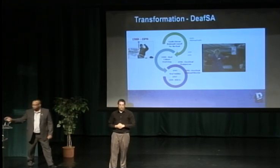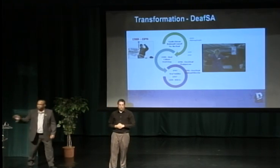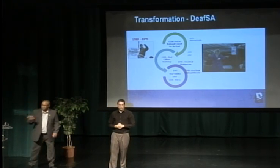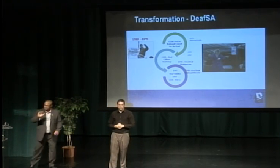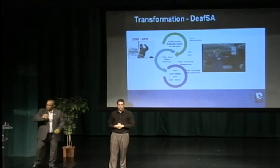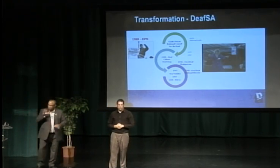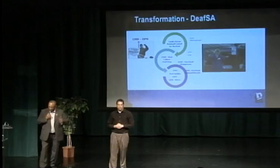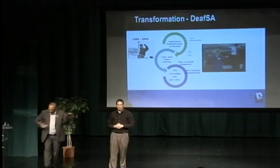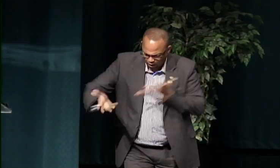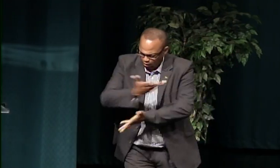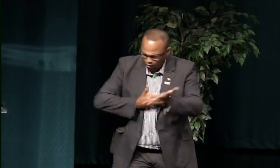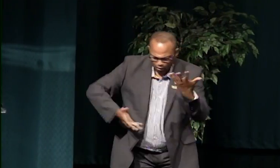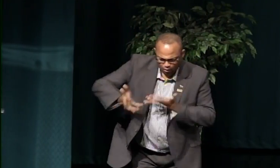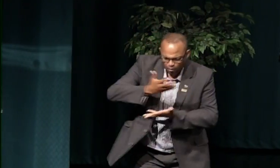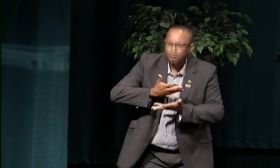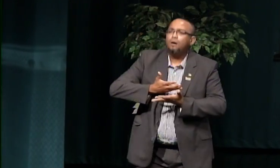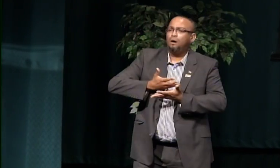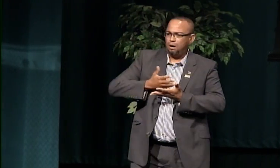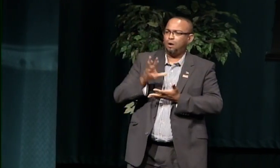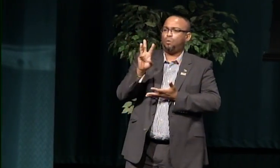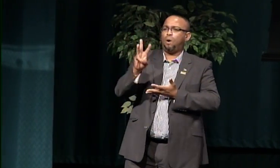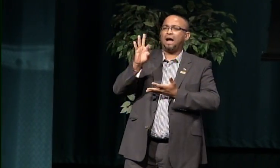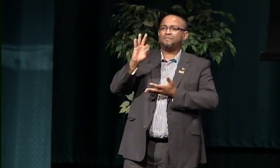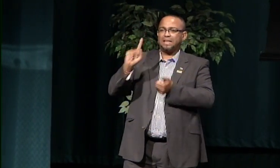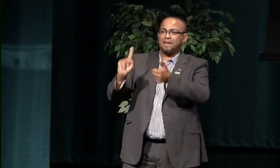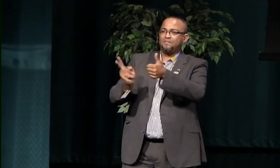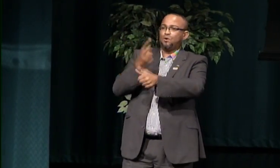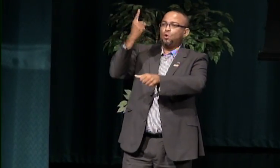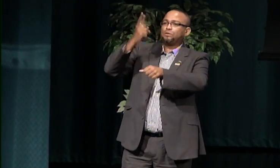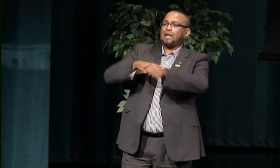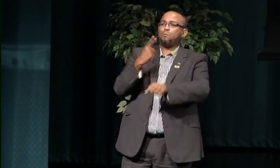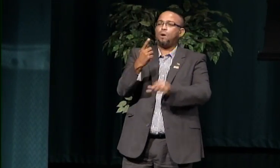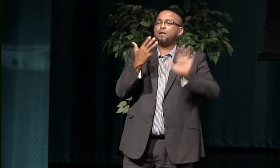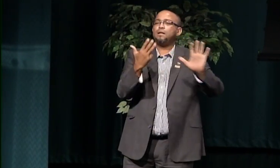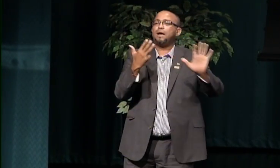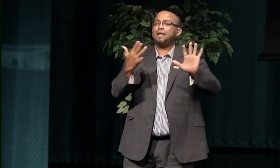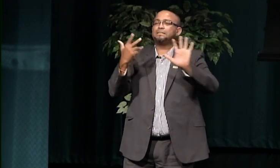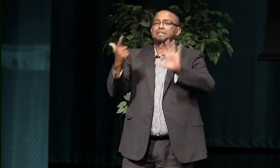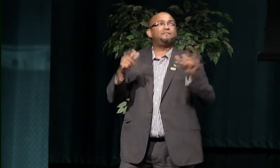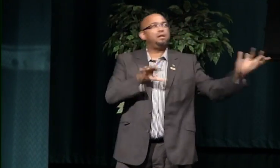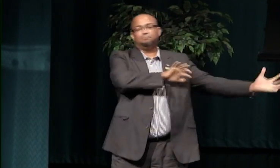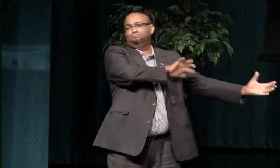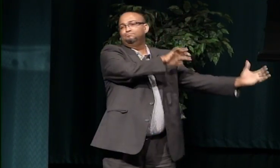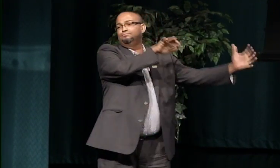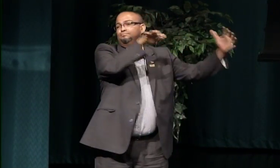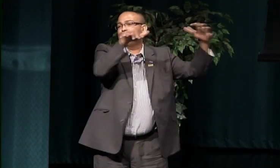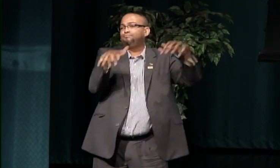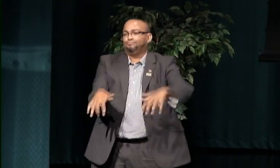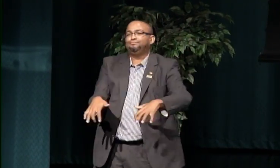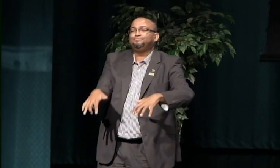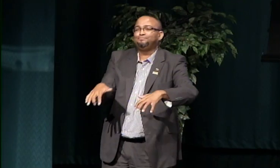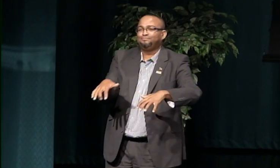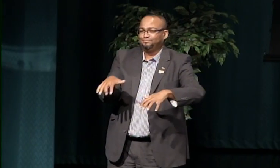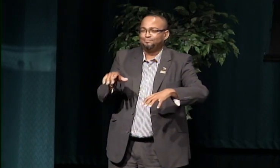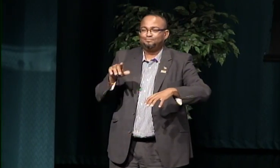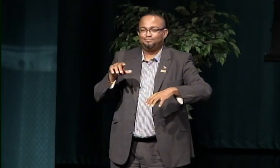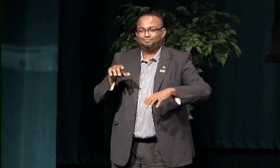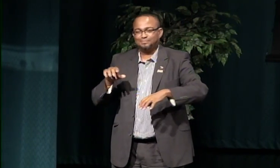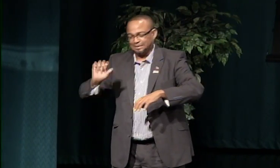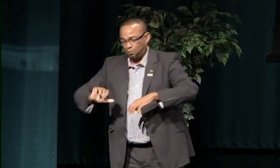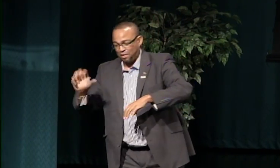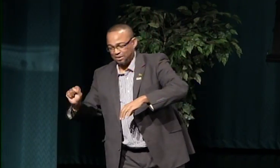so that we rely and share one language.